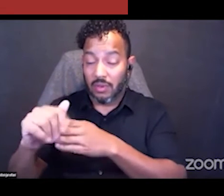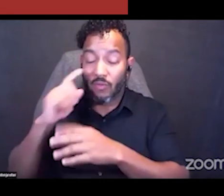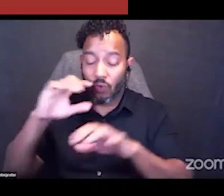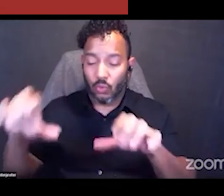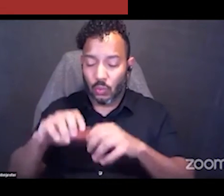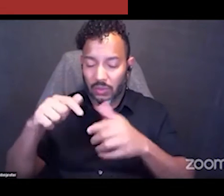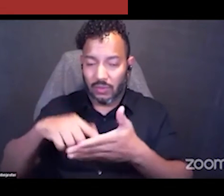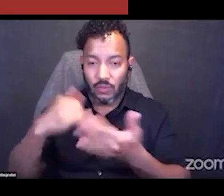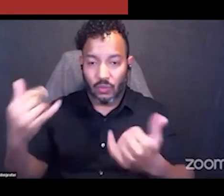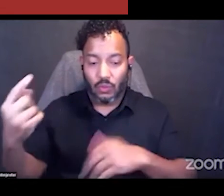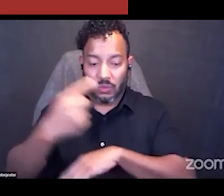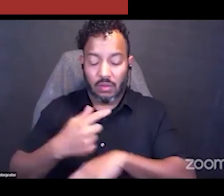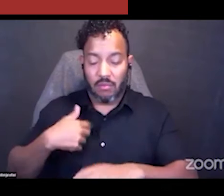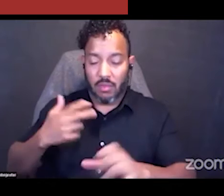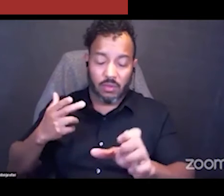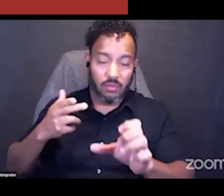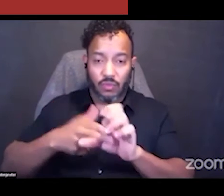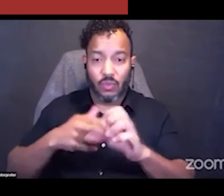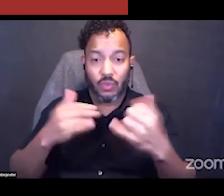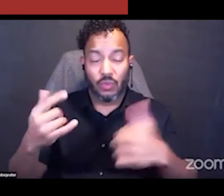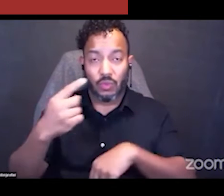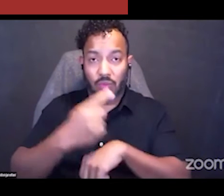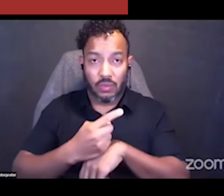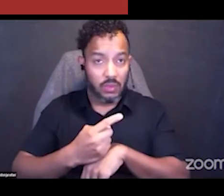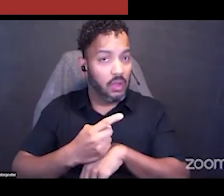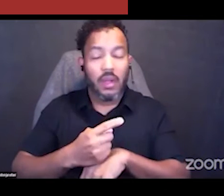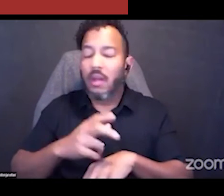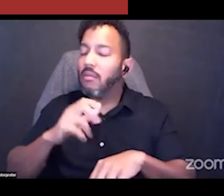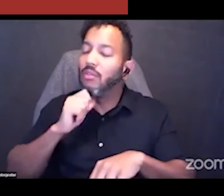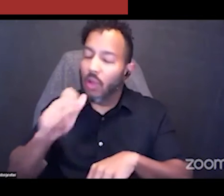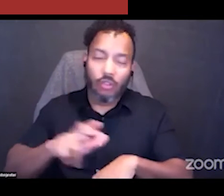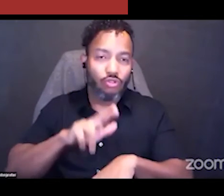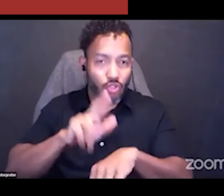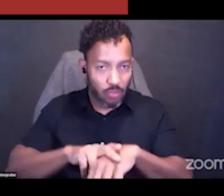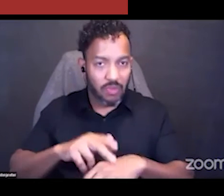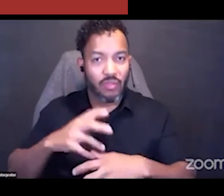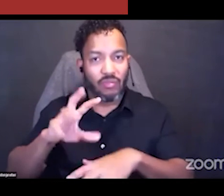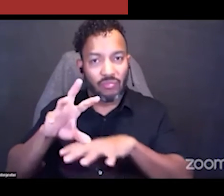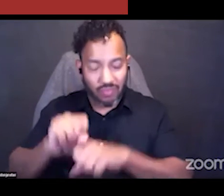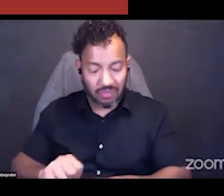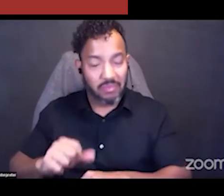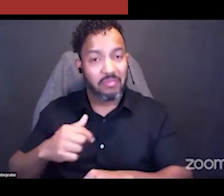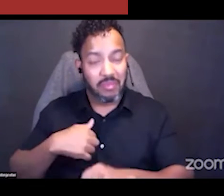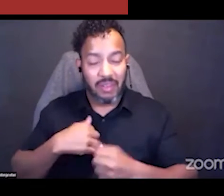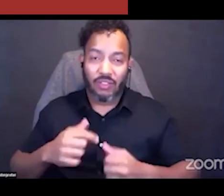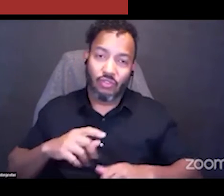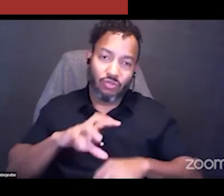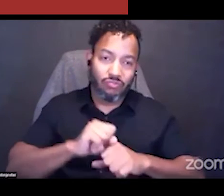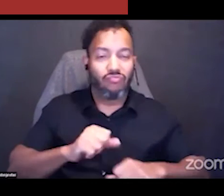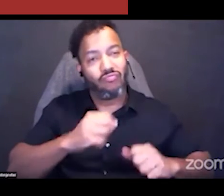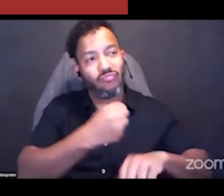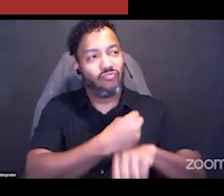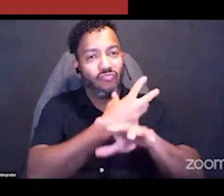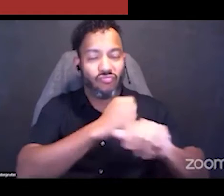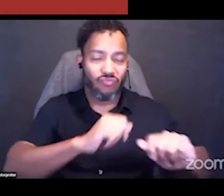I am joining you in a most unusual circumstance that may be really indicates how urgent the